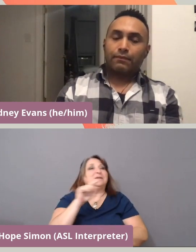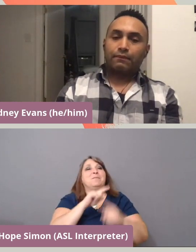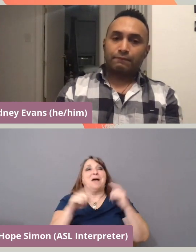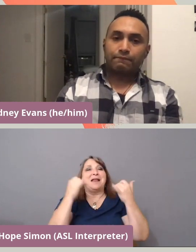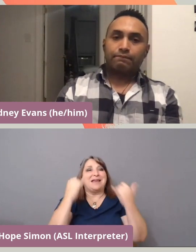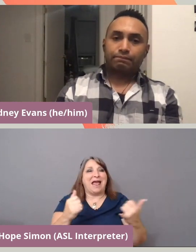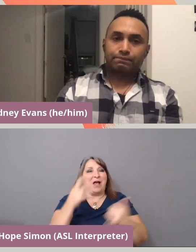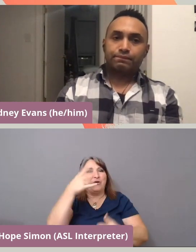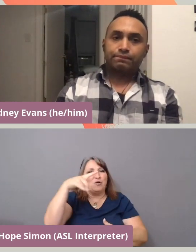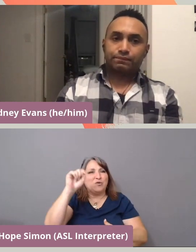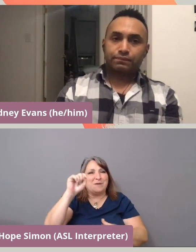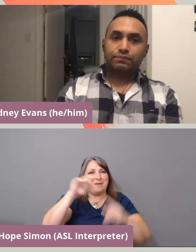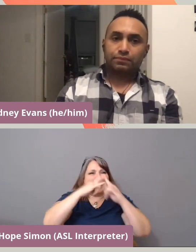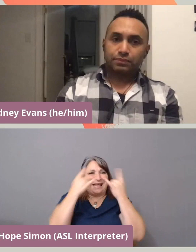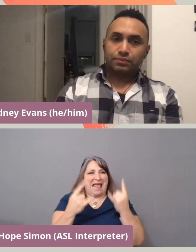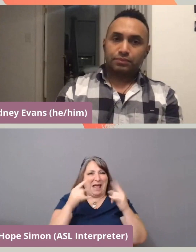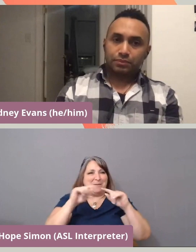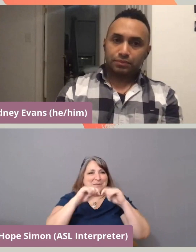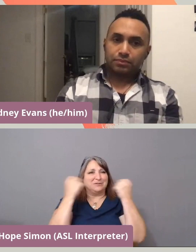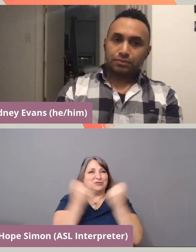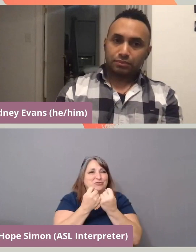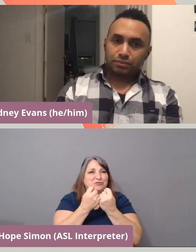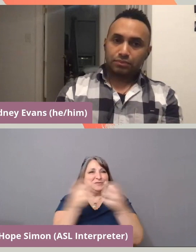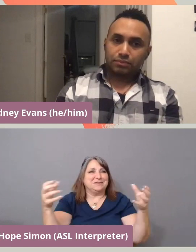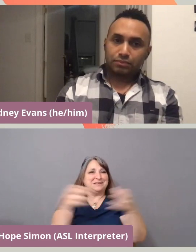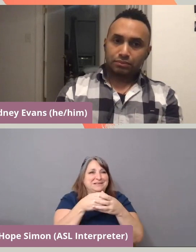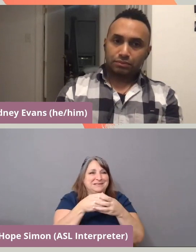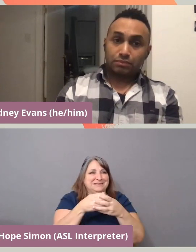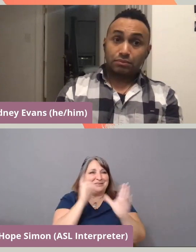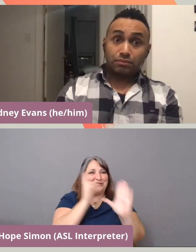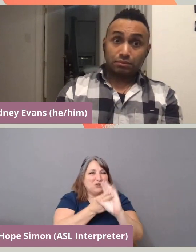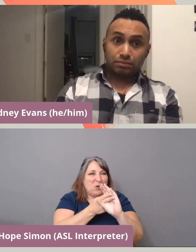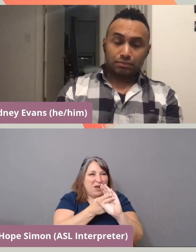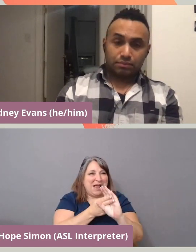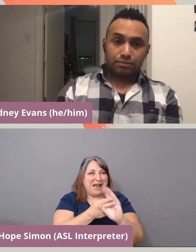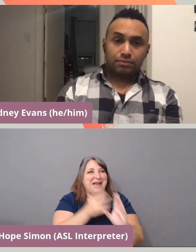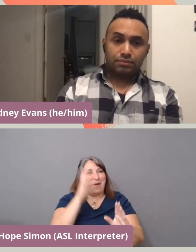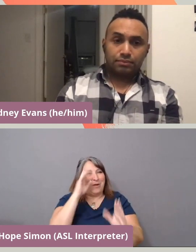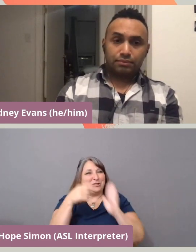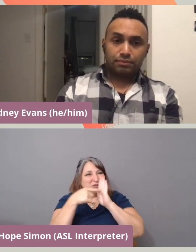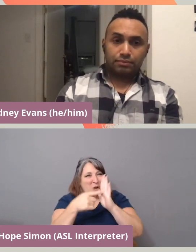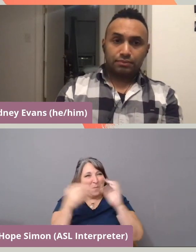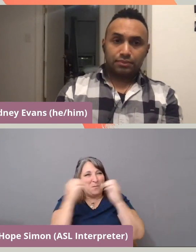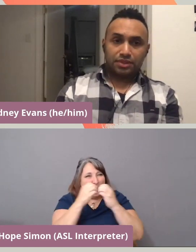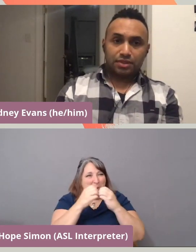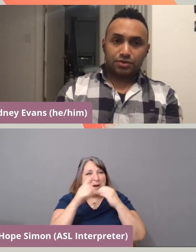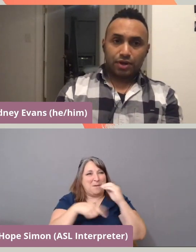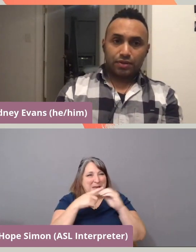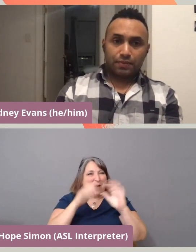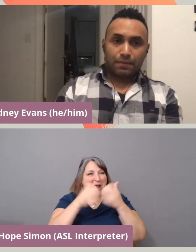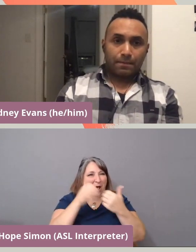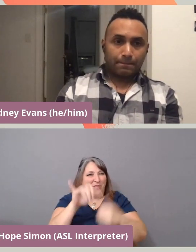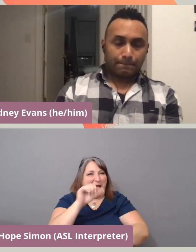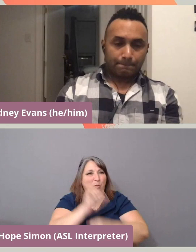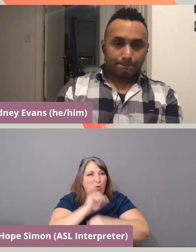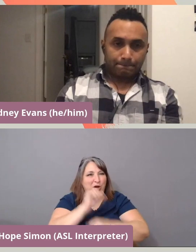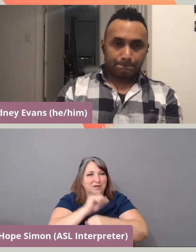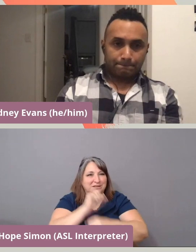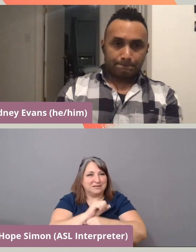So we'll see-- I would love to see another example of this. And they're going to show us theirs. Then we can talk a little bit more about how that works. Sounds great. For now, adios.